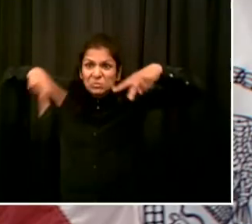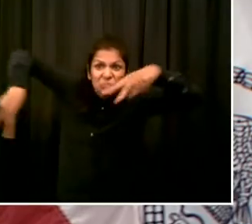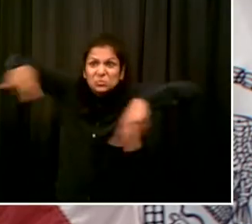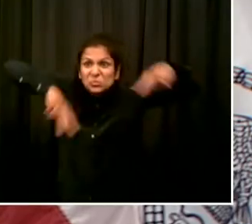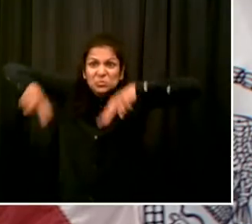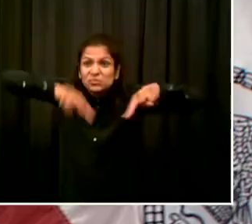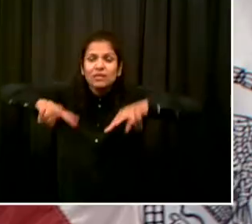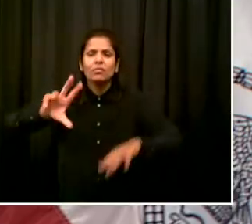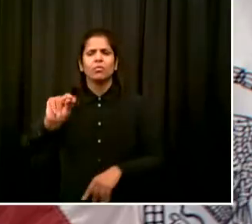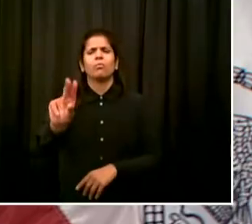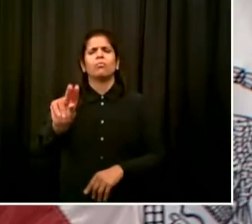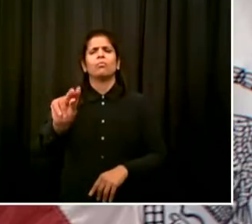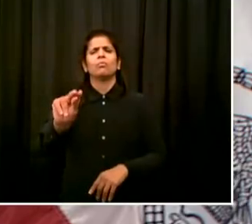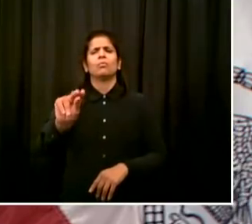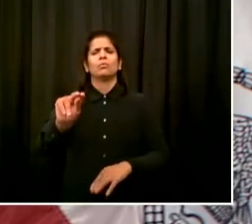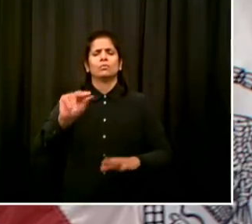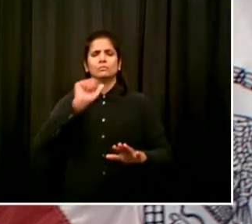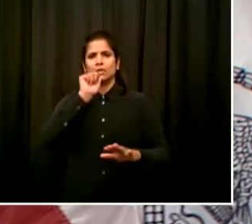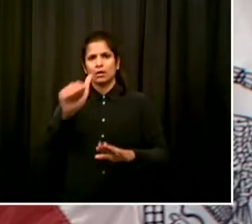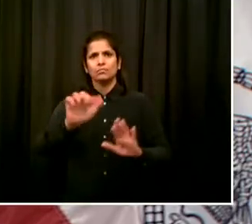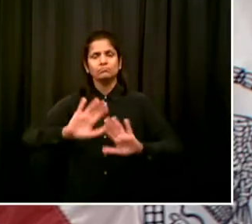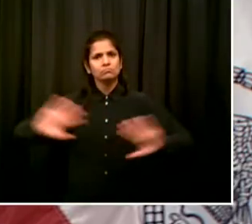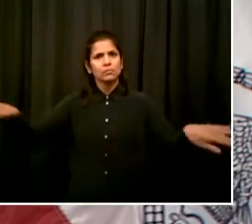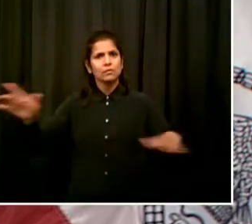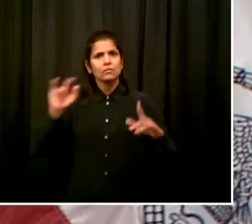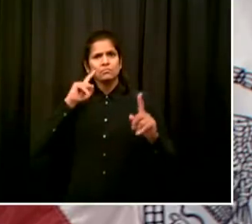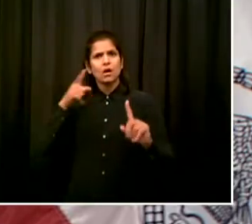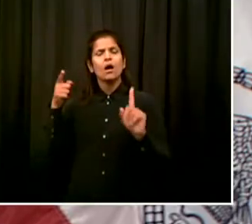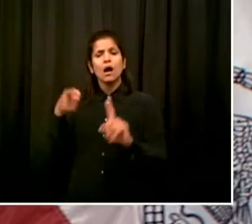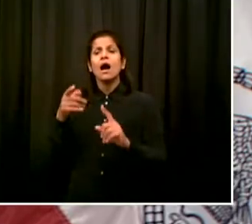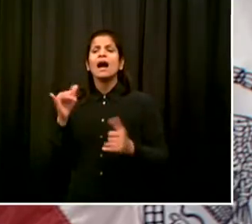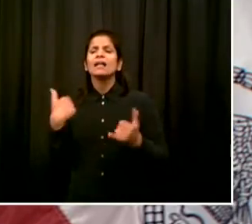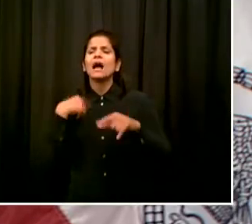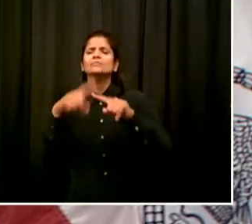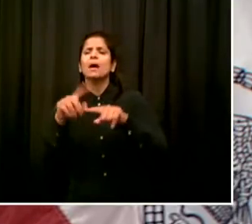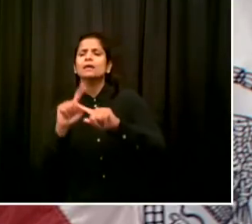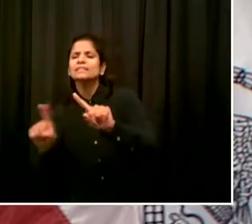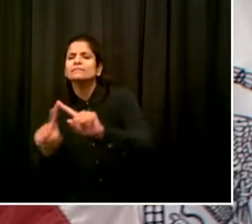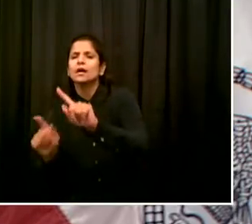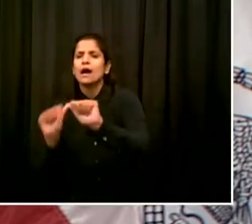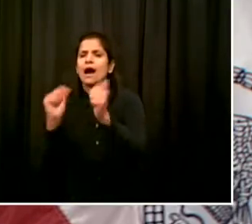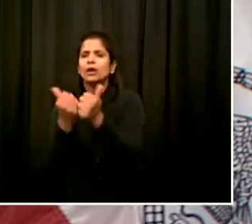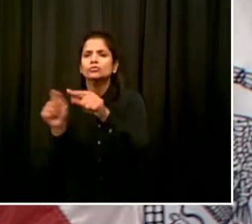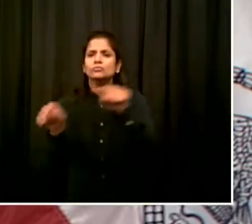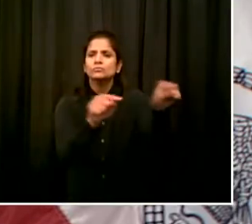THE POLICE